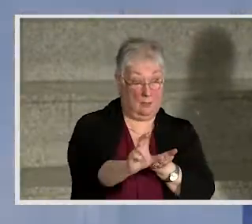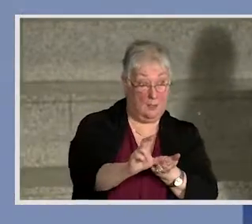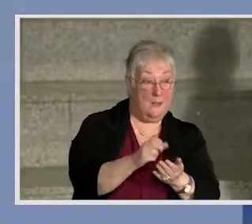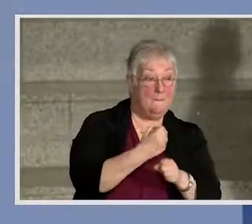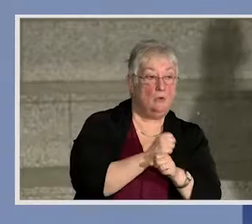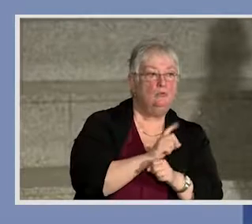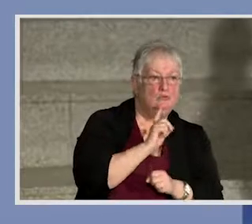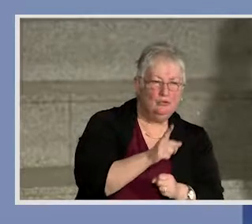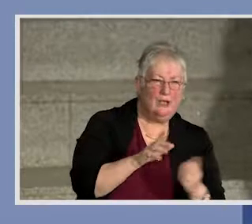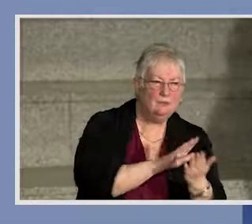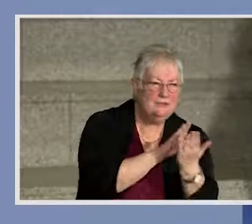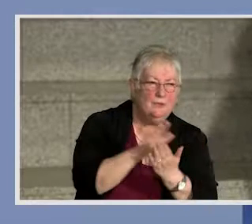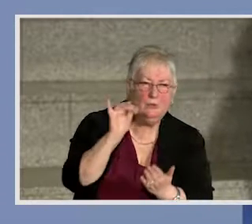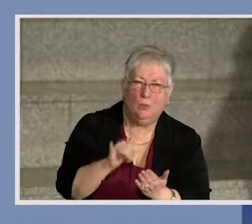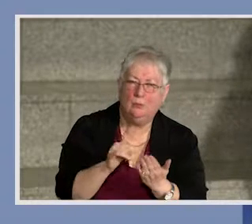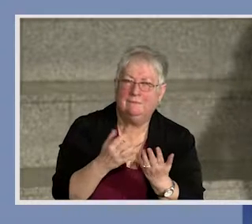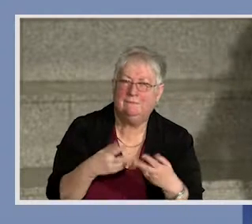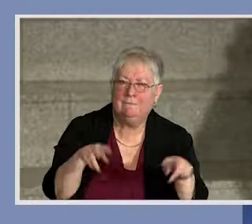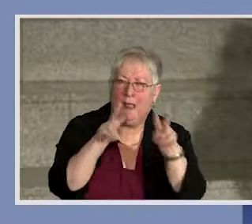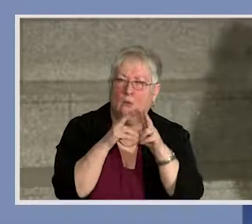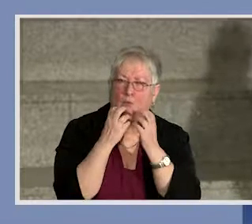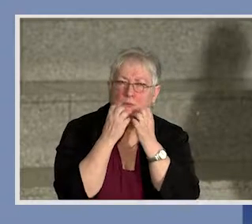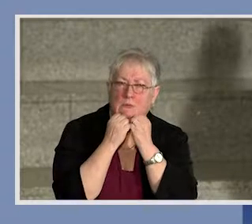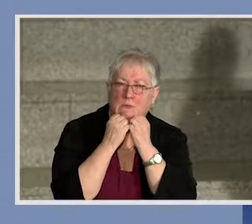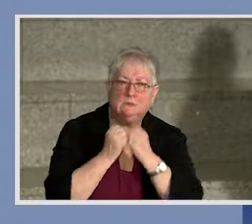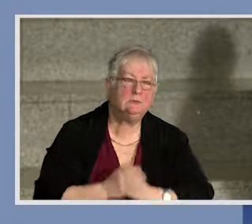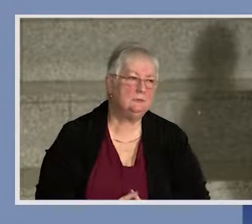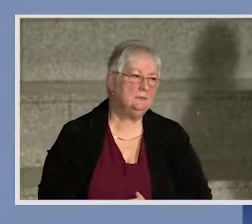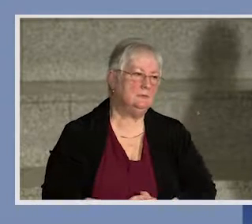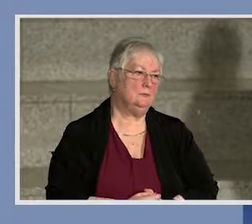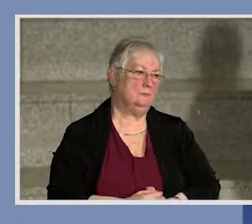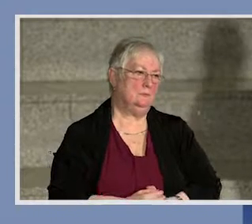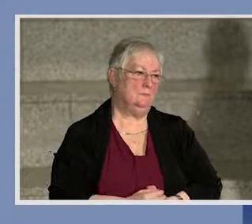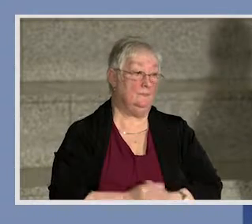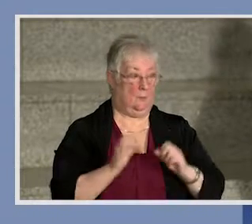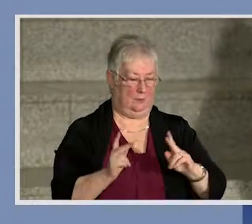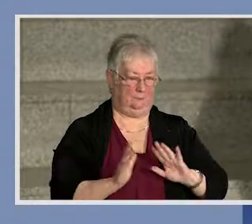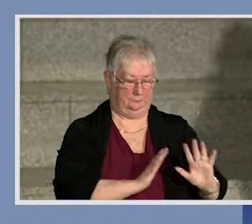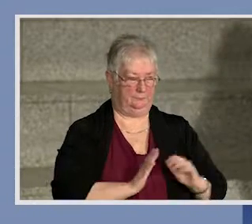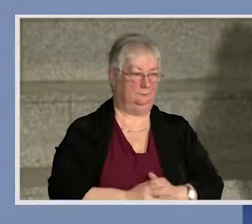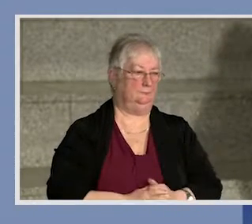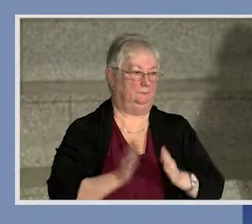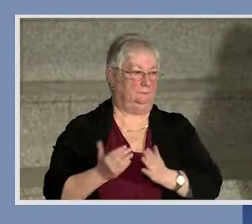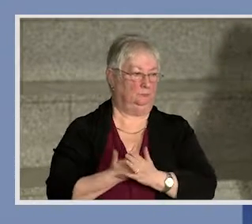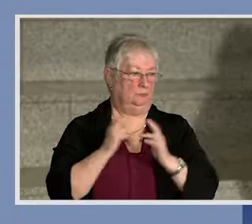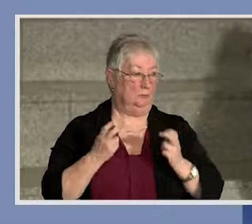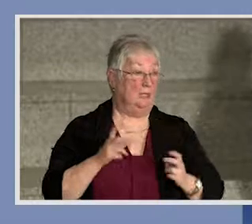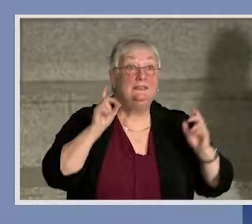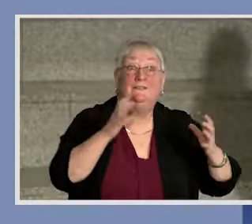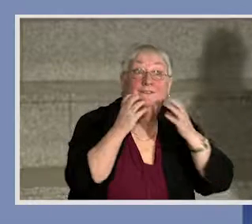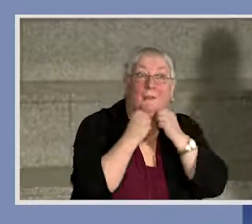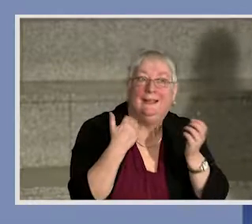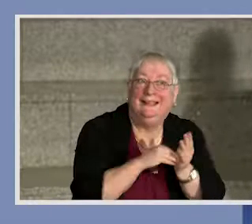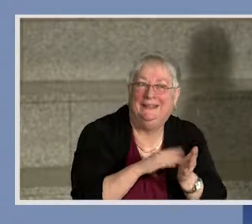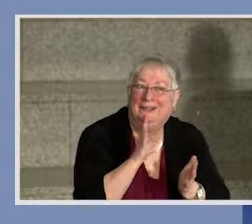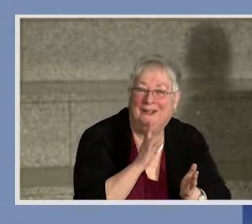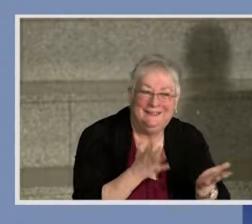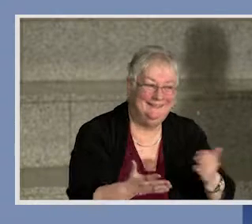NOW WE RETURN TO D.C.'S VALUES. AS YOU TALK TO THE PEOPLE AT YOUR TABLE TONIGHT, WE REALLY WANT YOU TO START THINKING ABOUT